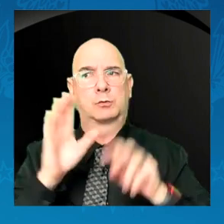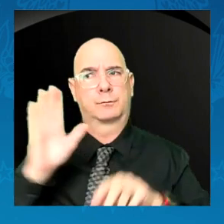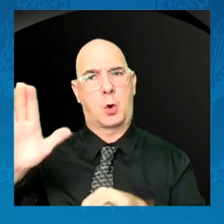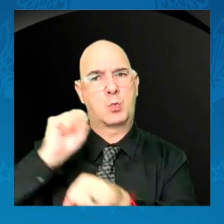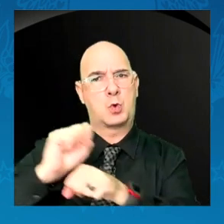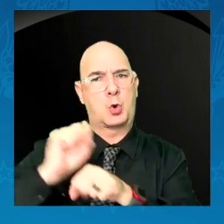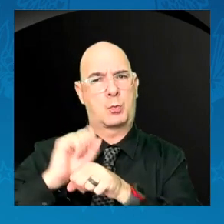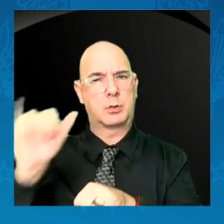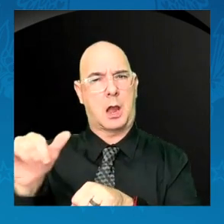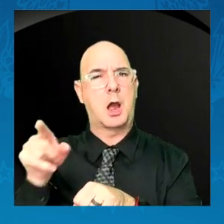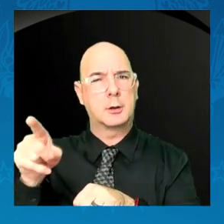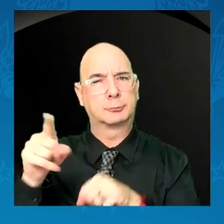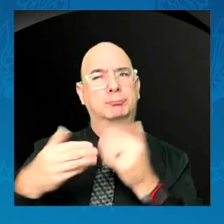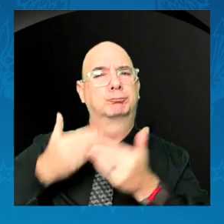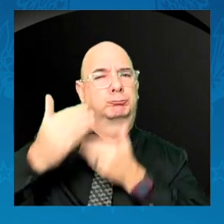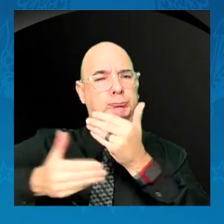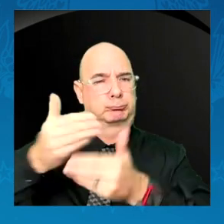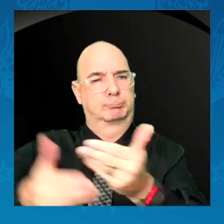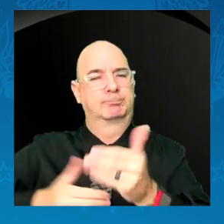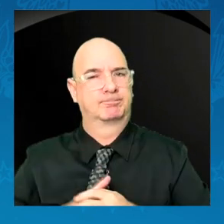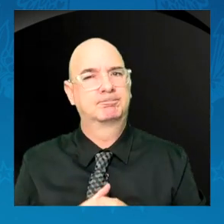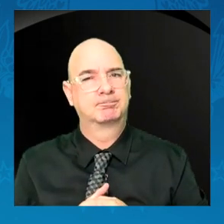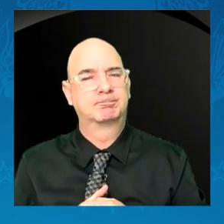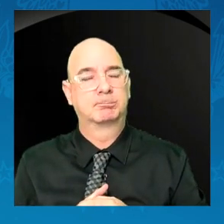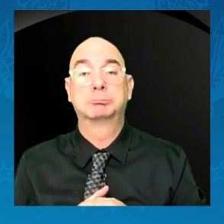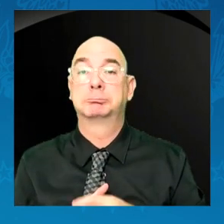With that, I would like to invite Admiral James Ellis